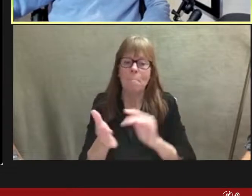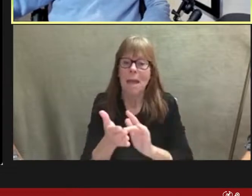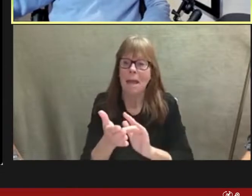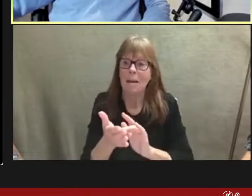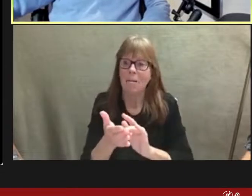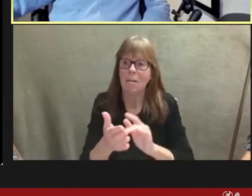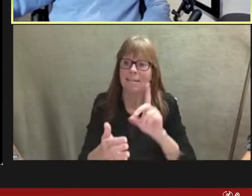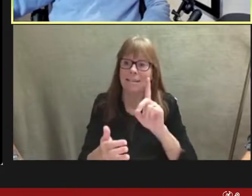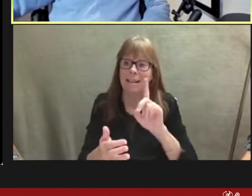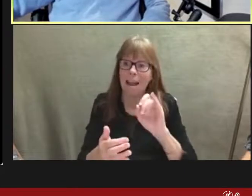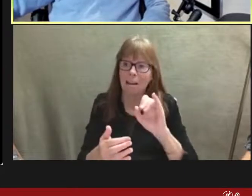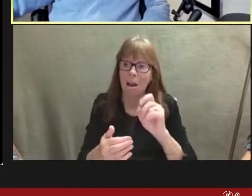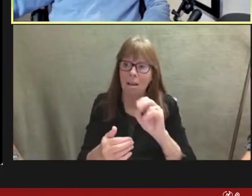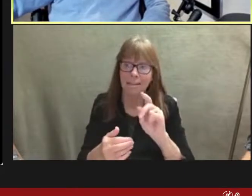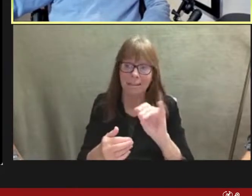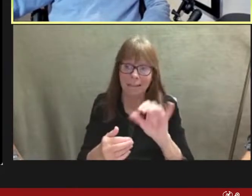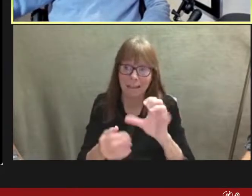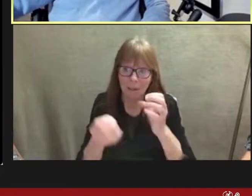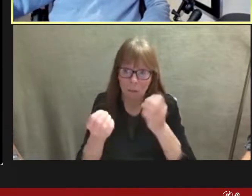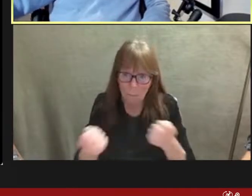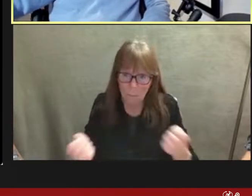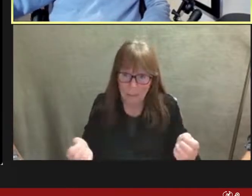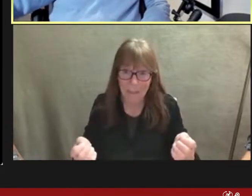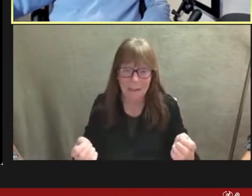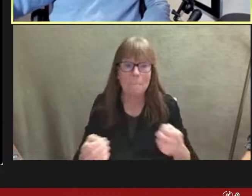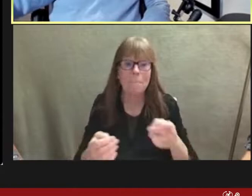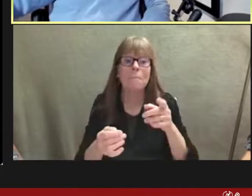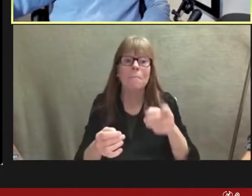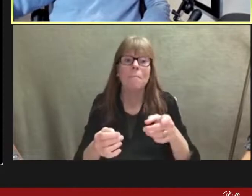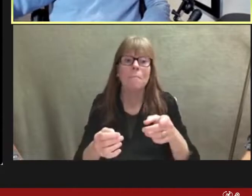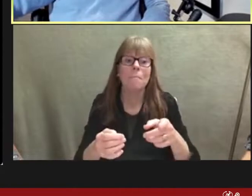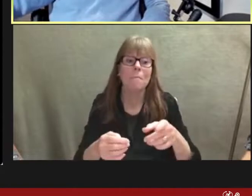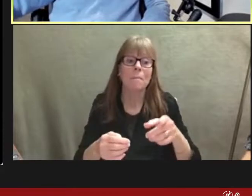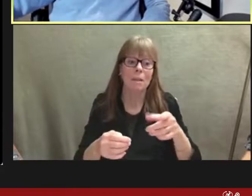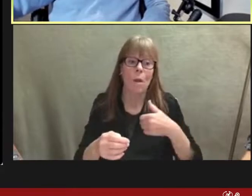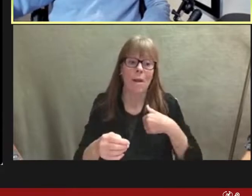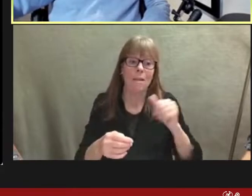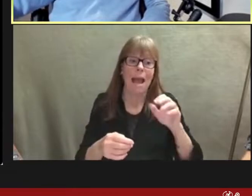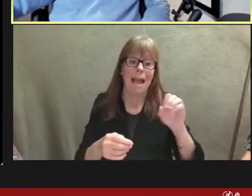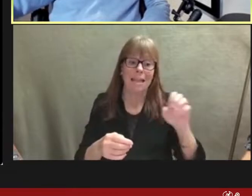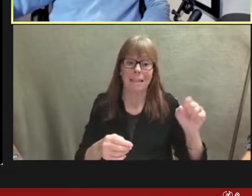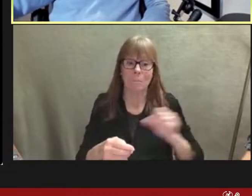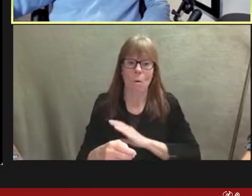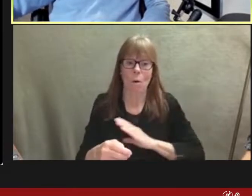that were developed as I mentioned before, by the Access Board in 2017, pursuant to its mandate